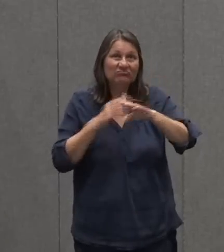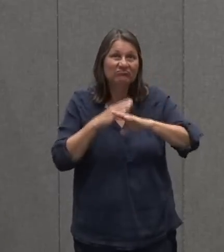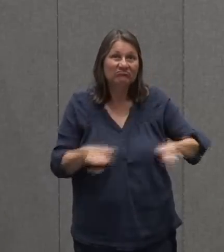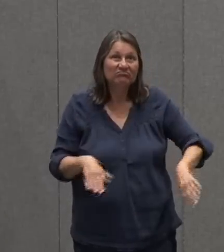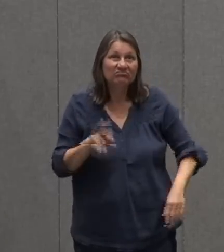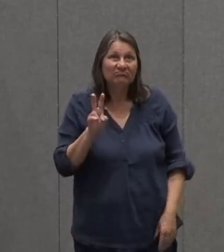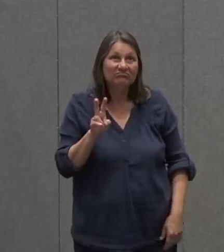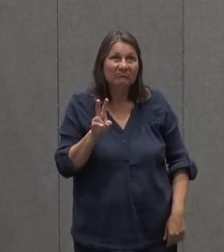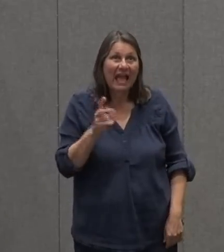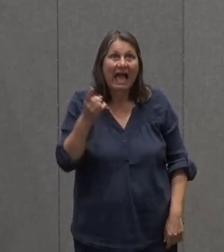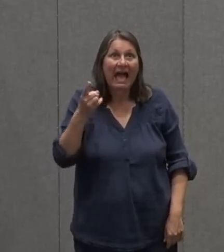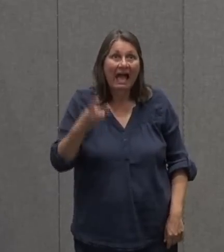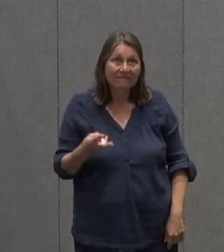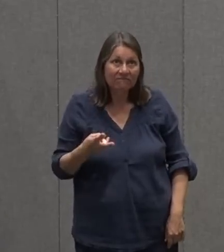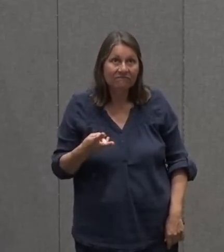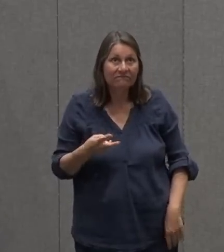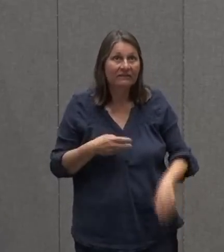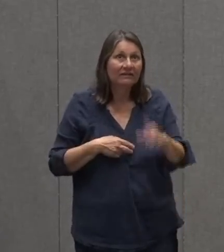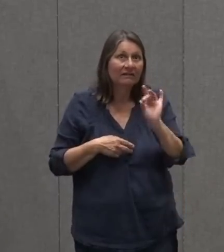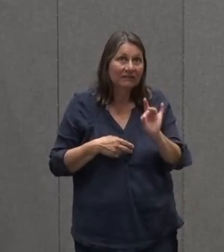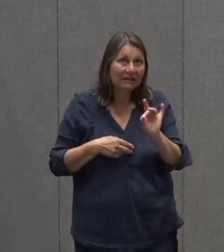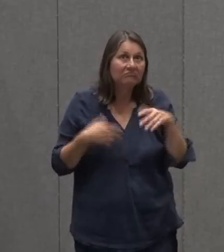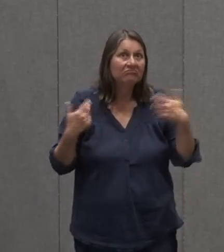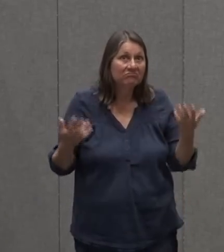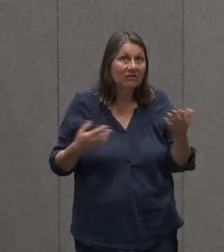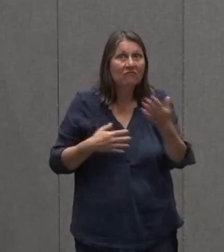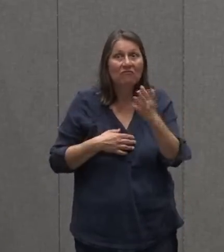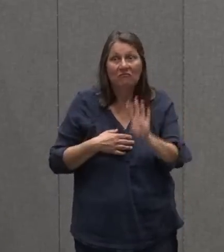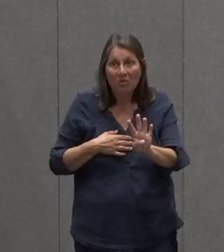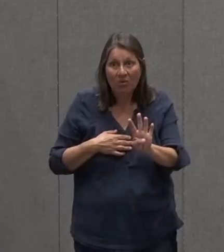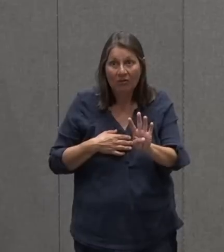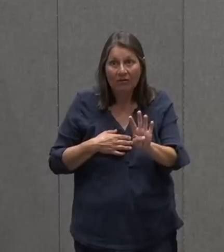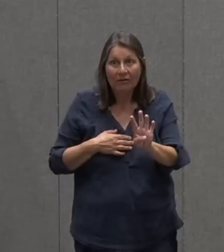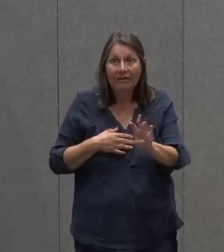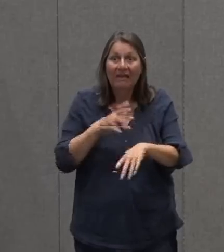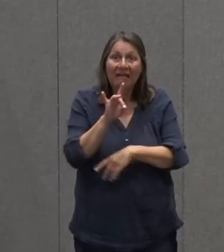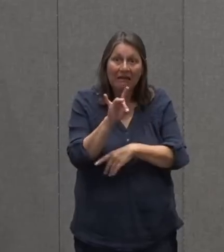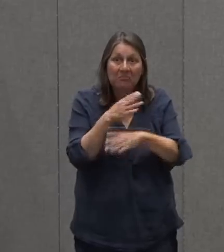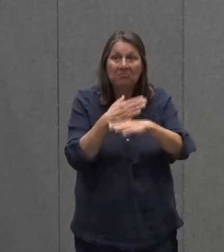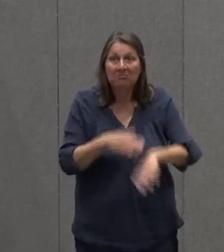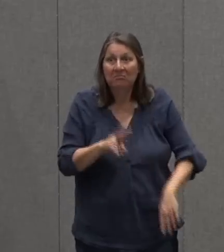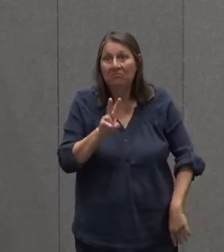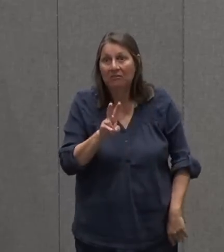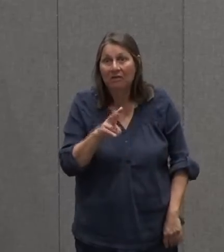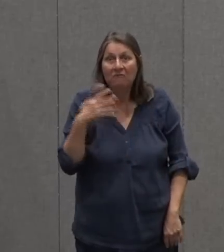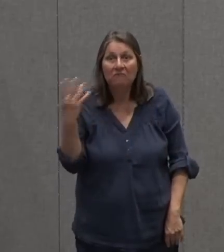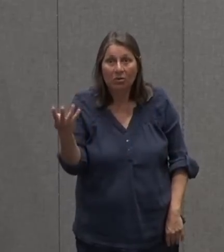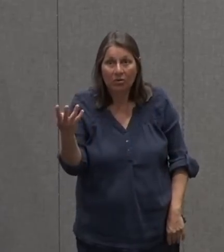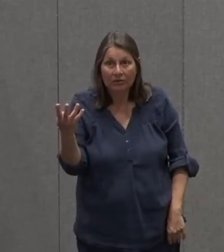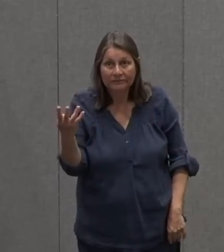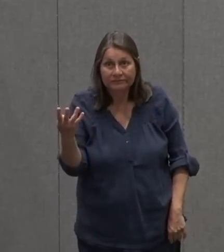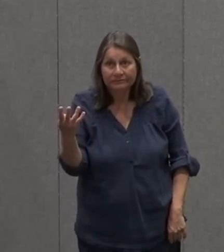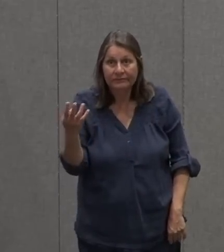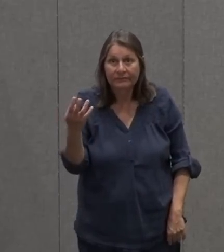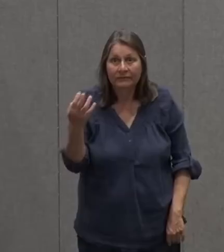Well, half of eight is four 'cause that's the distance in between those two numbers. So, if we counted four more,